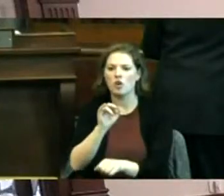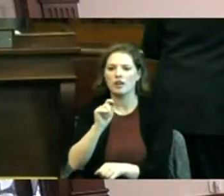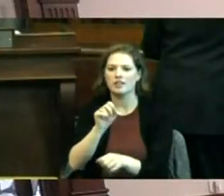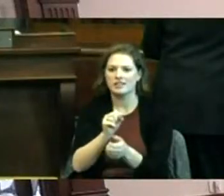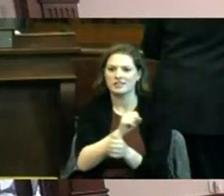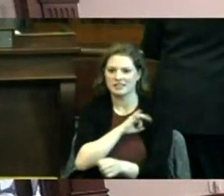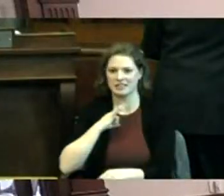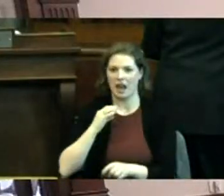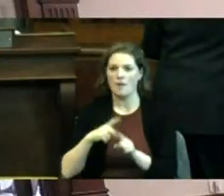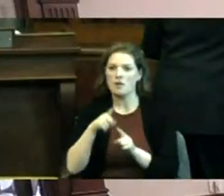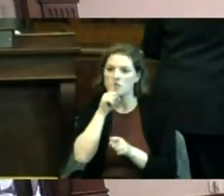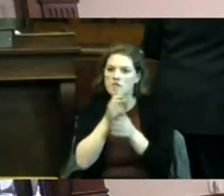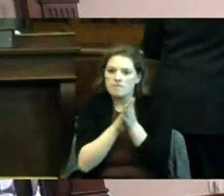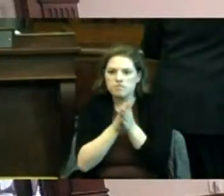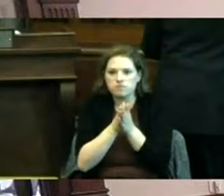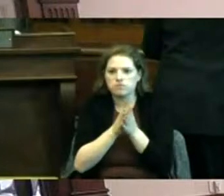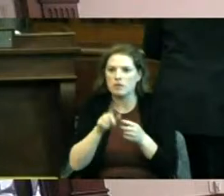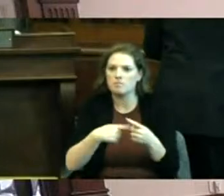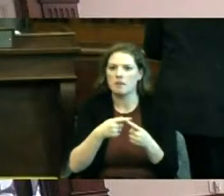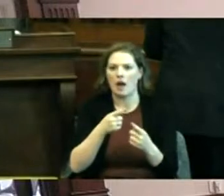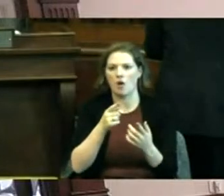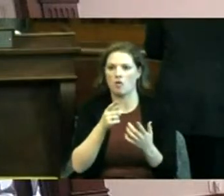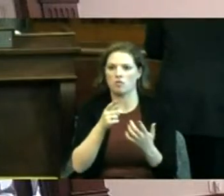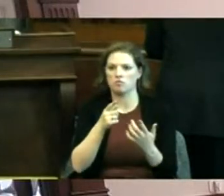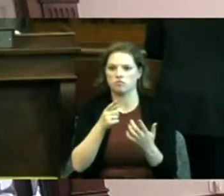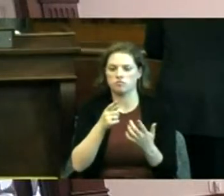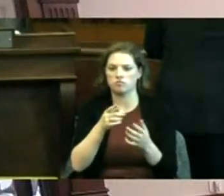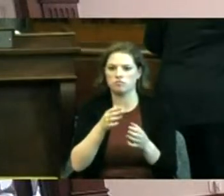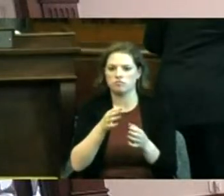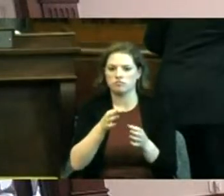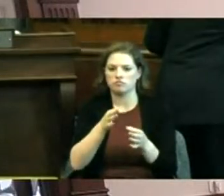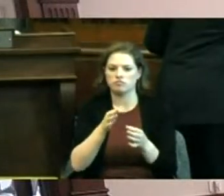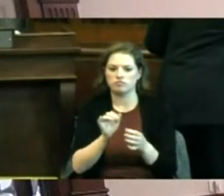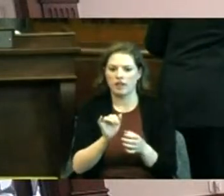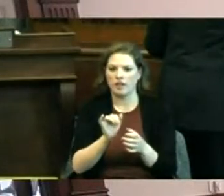by like, putting like, all the